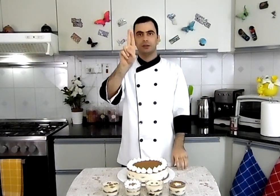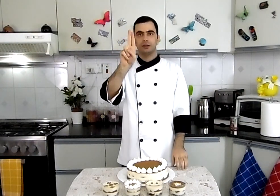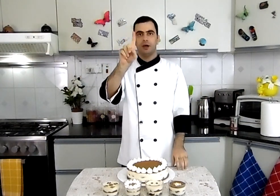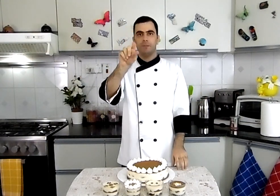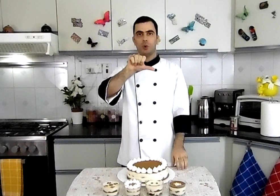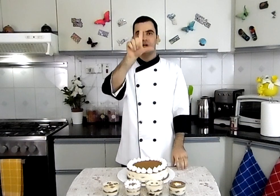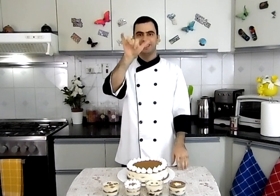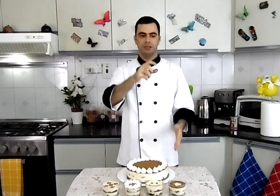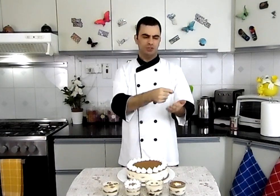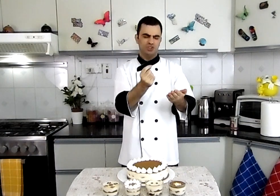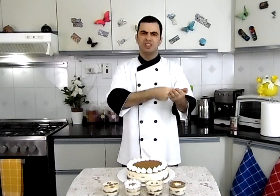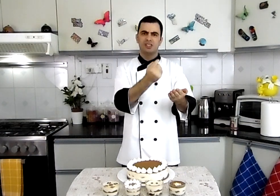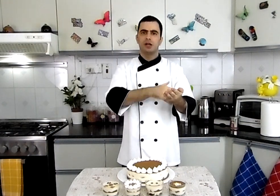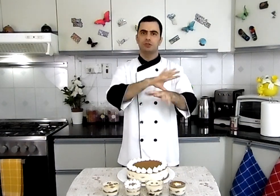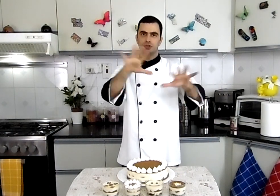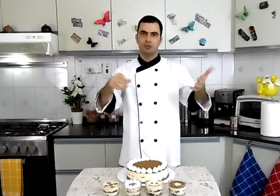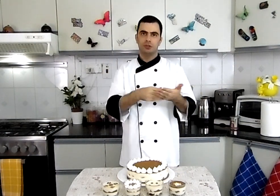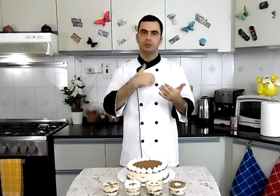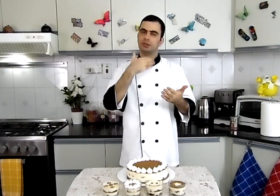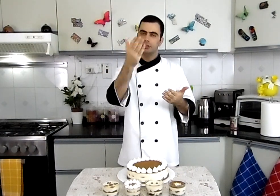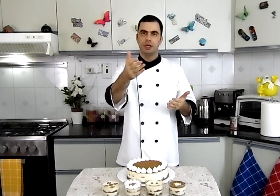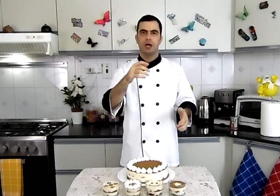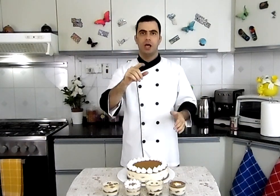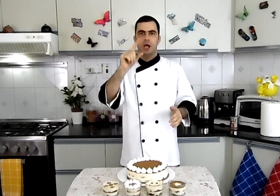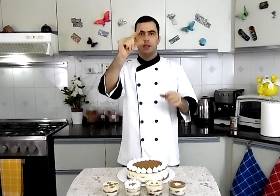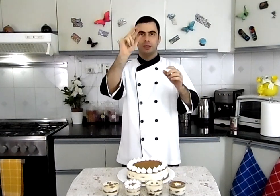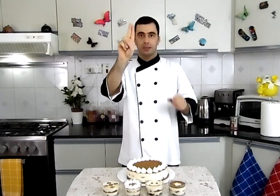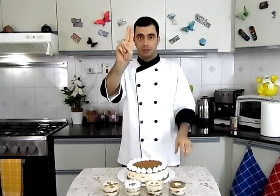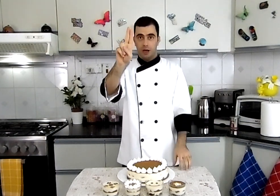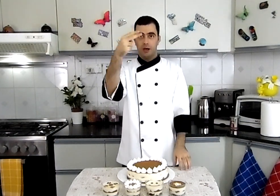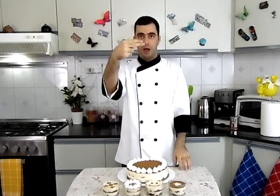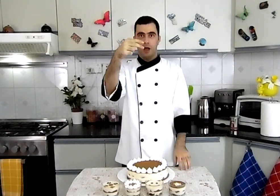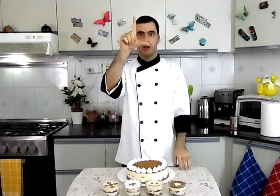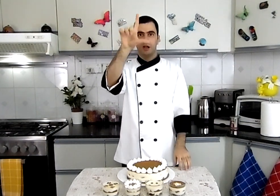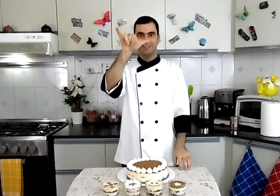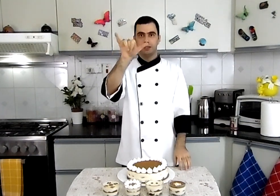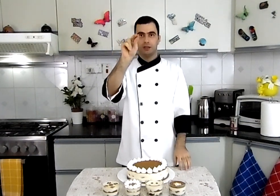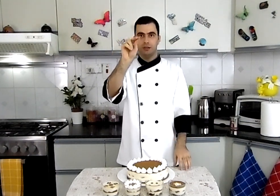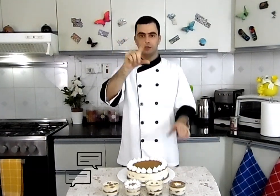please leave a comment رجاءًا اكتبولي تعليق